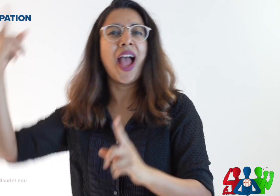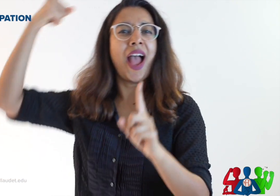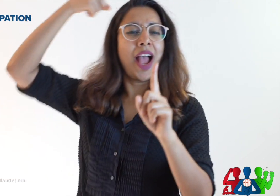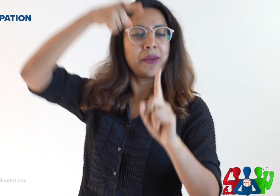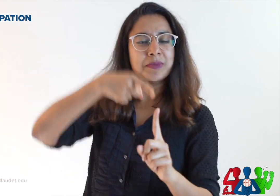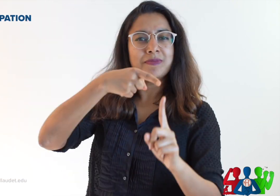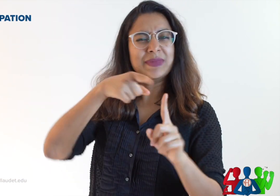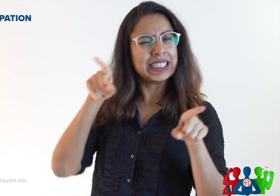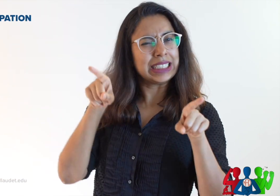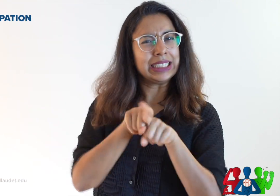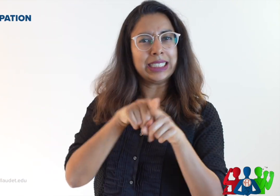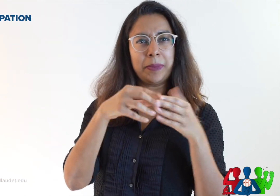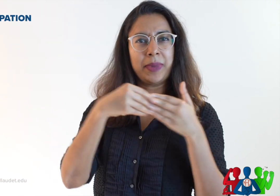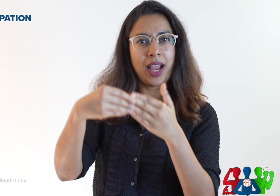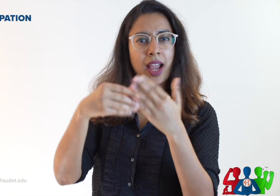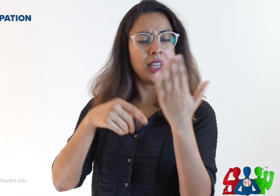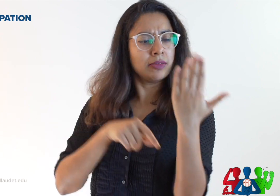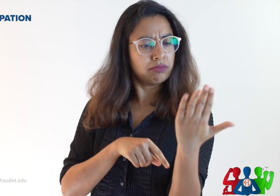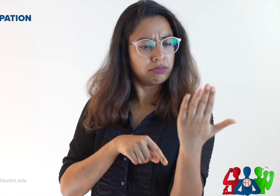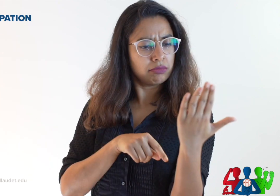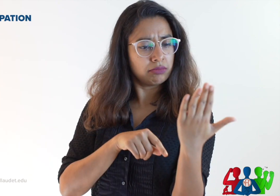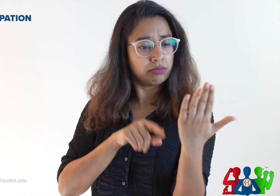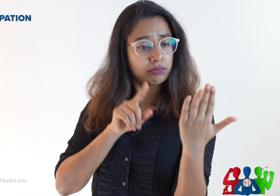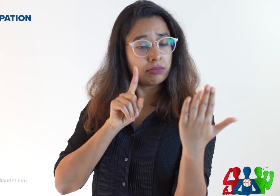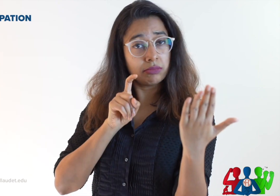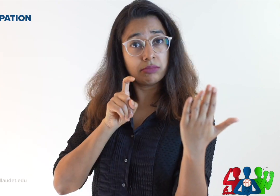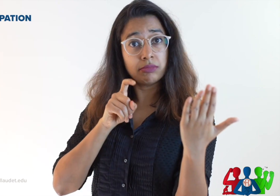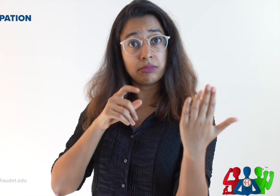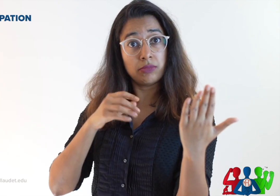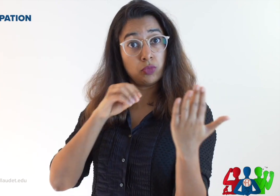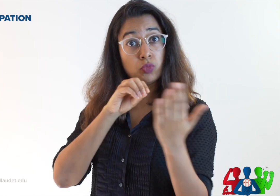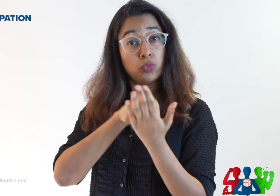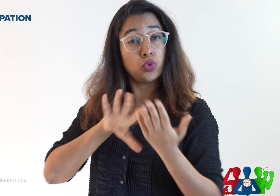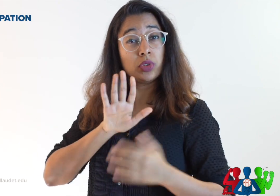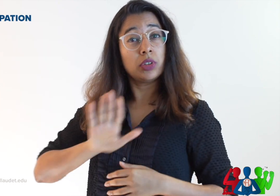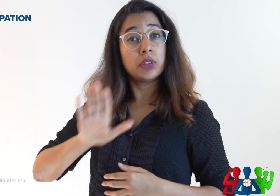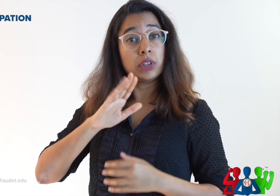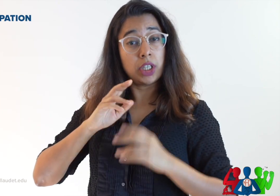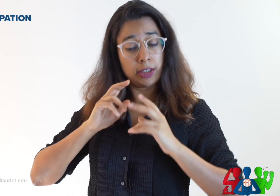At the end of their reading, we come back to the same guide, so that students